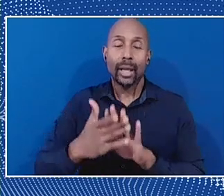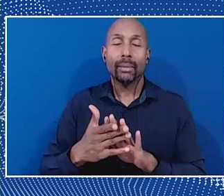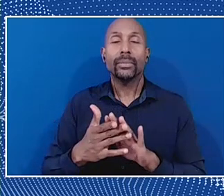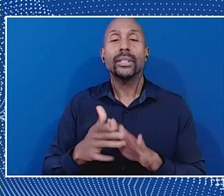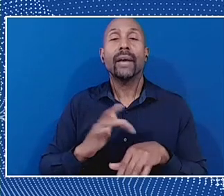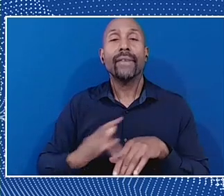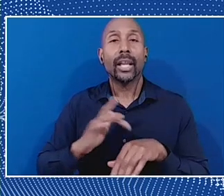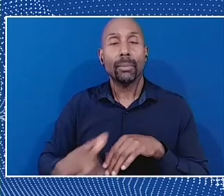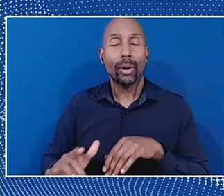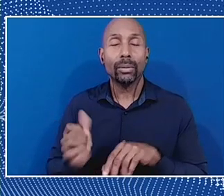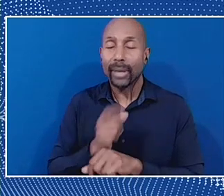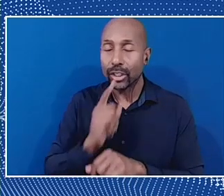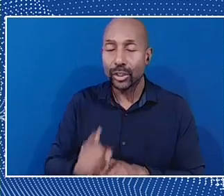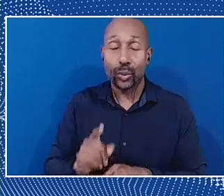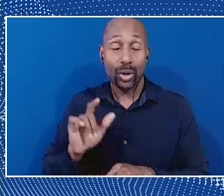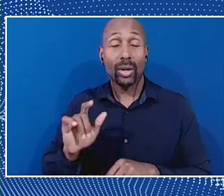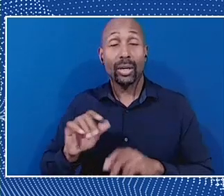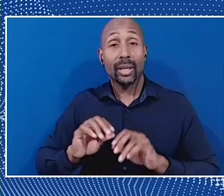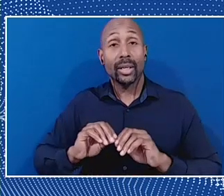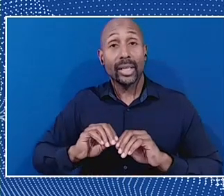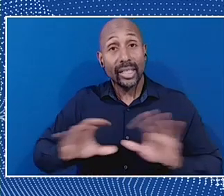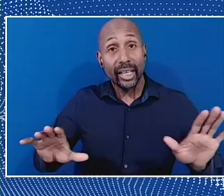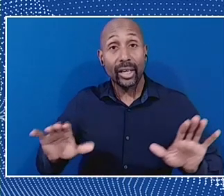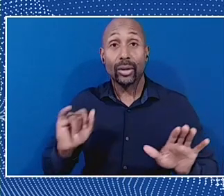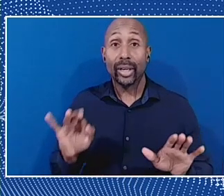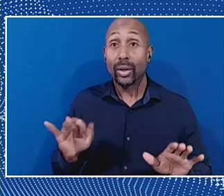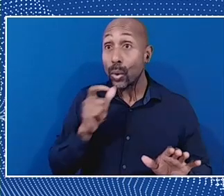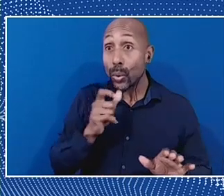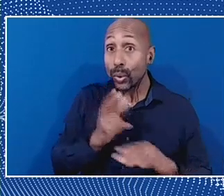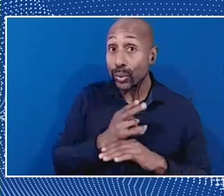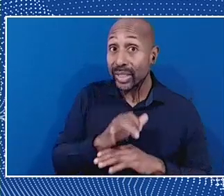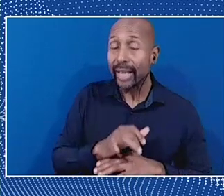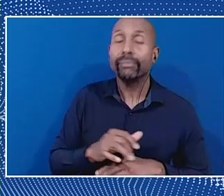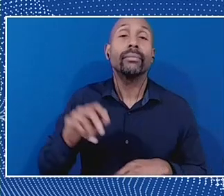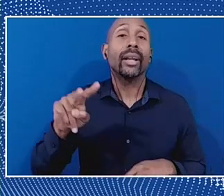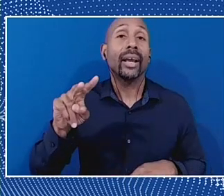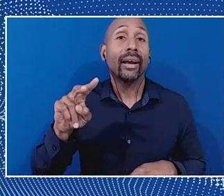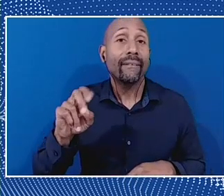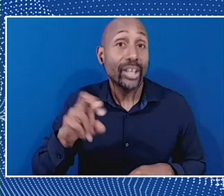whether a vendor is using it, whether the Department of Education employees are